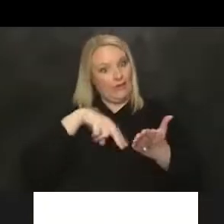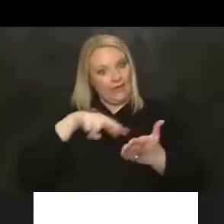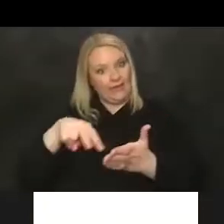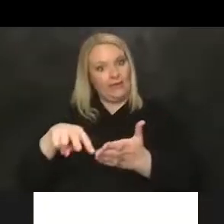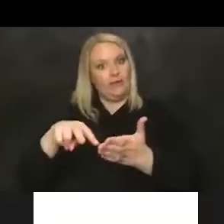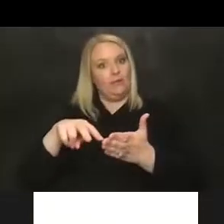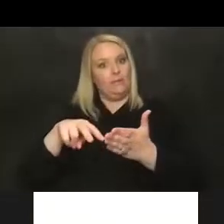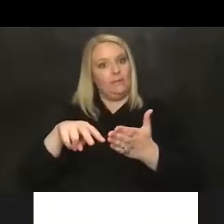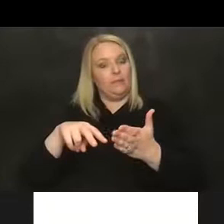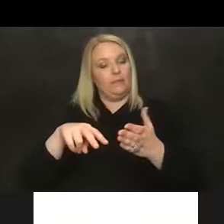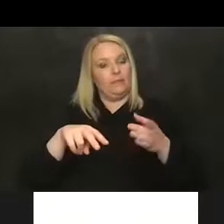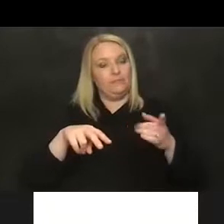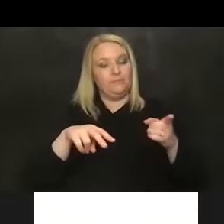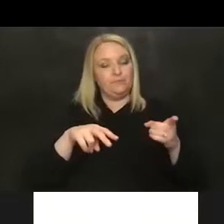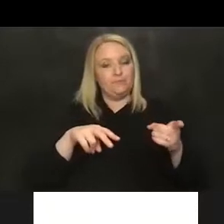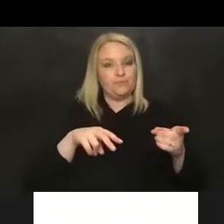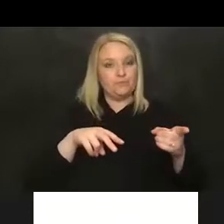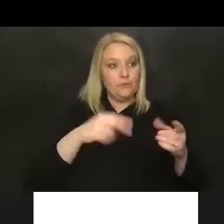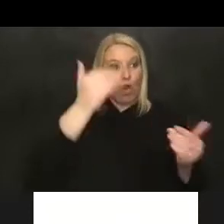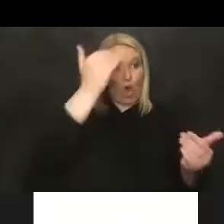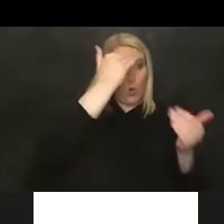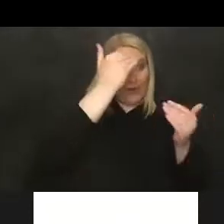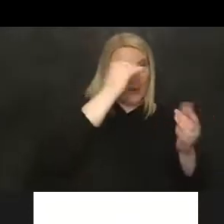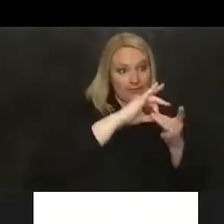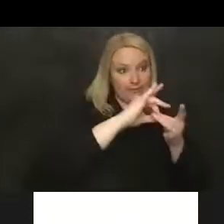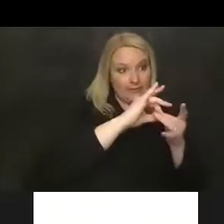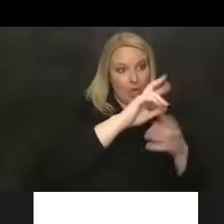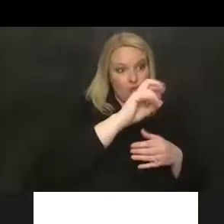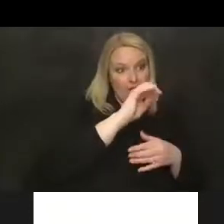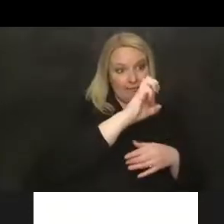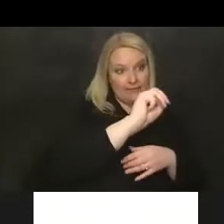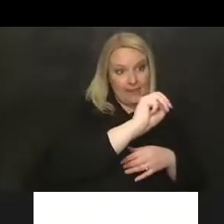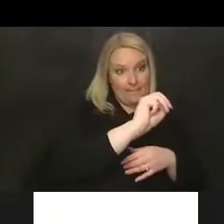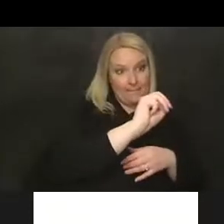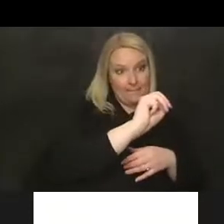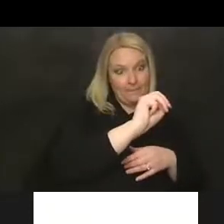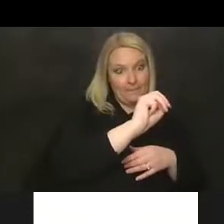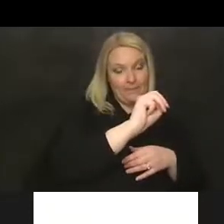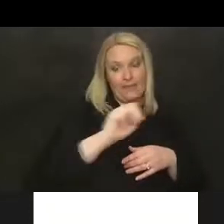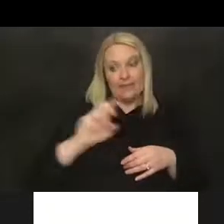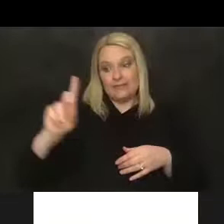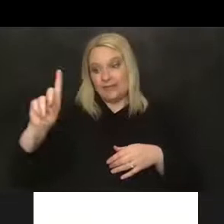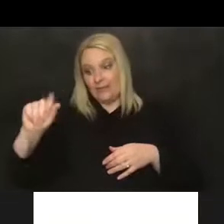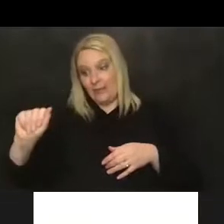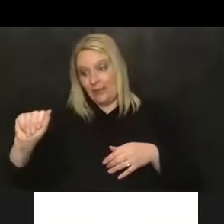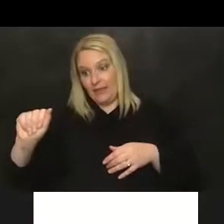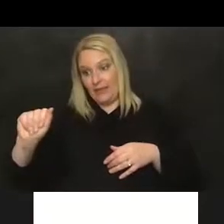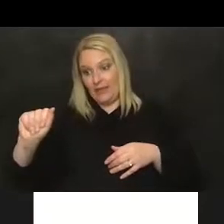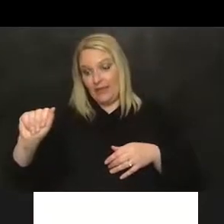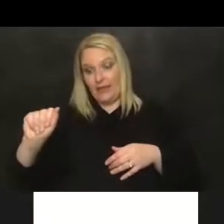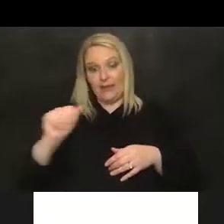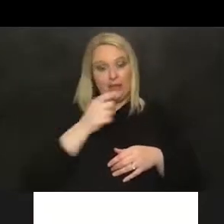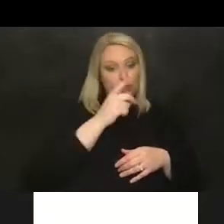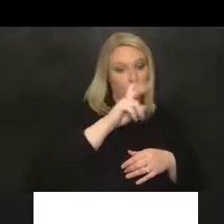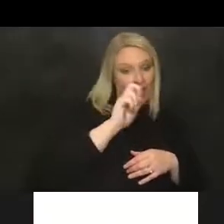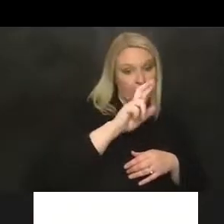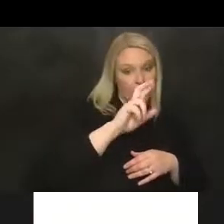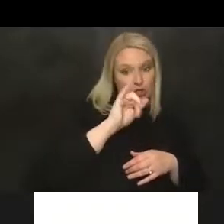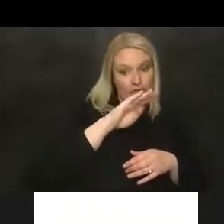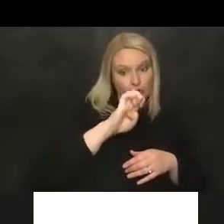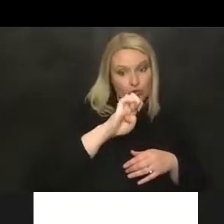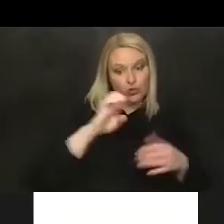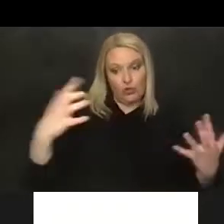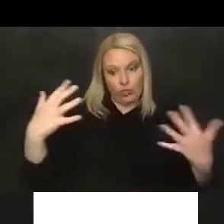the awareness around racism, intersection of racism, disability, gender issues - it's been incredible, and